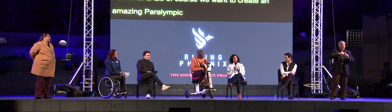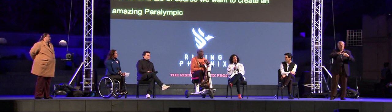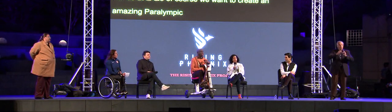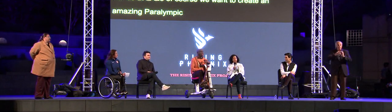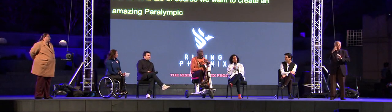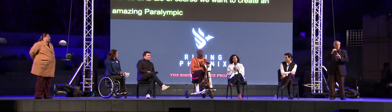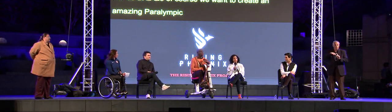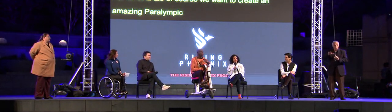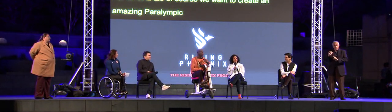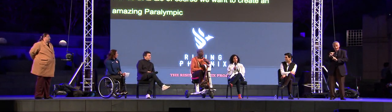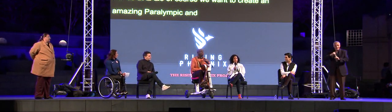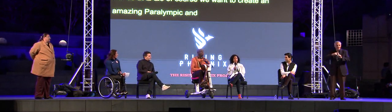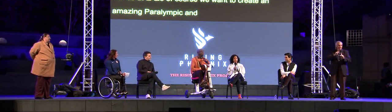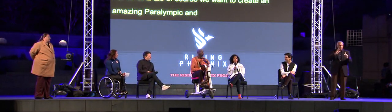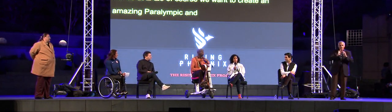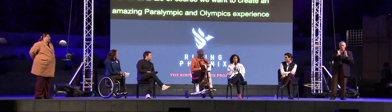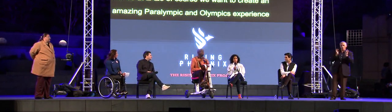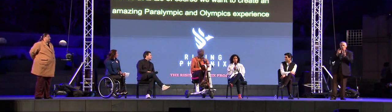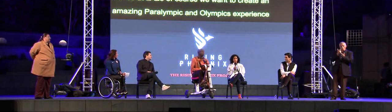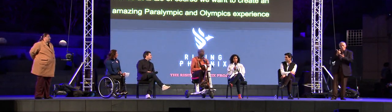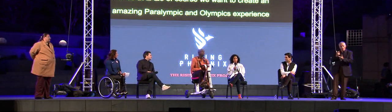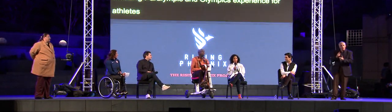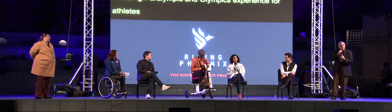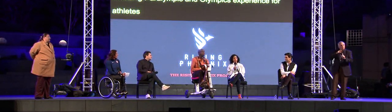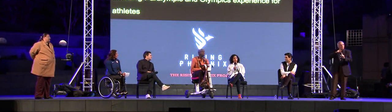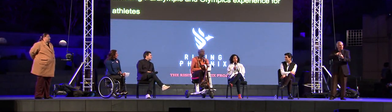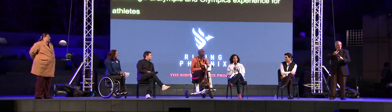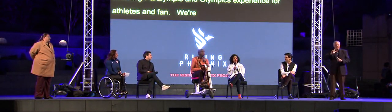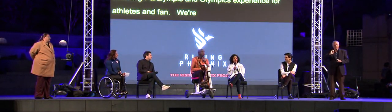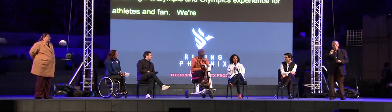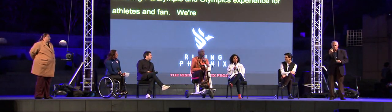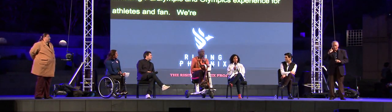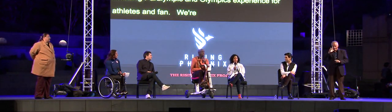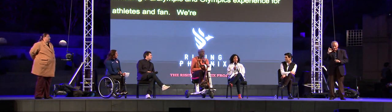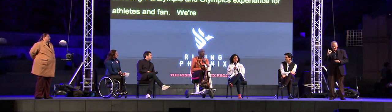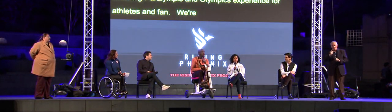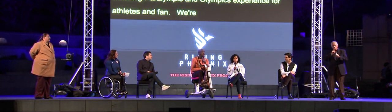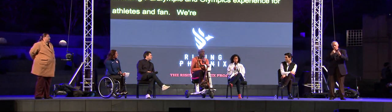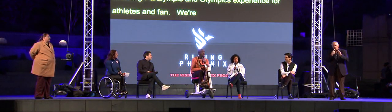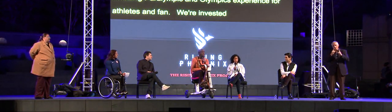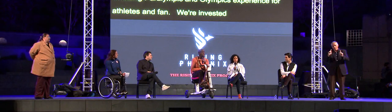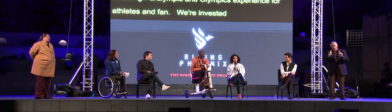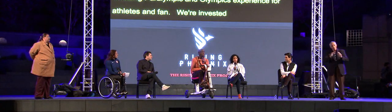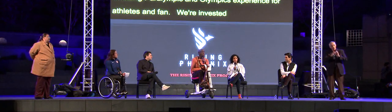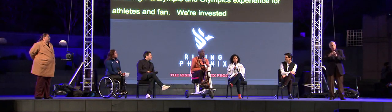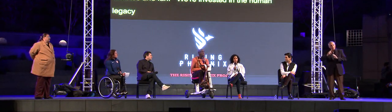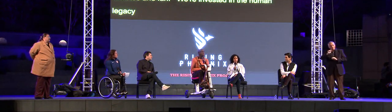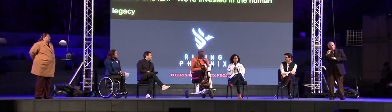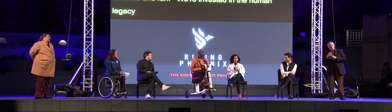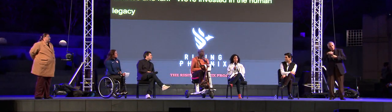but we're really invested in the human legacy, which comes with disability inclusion and awareness